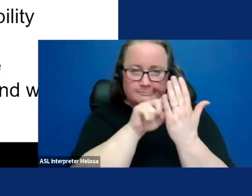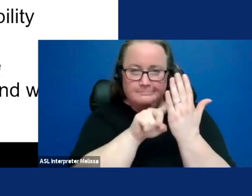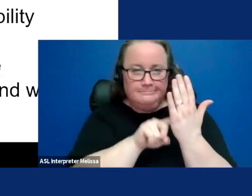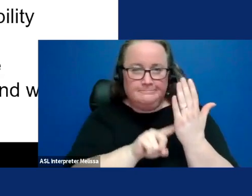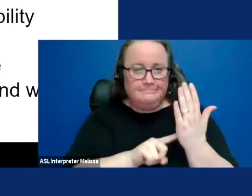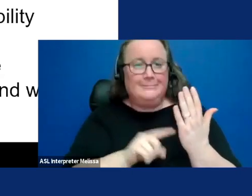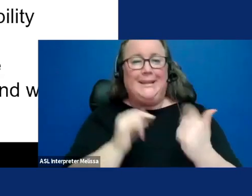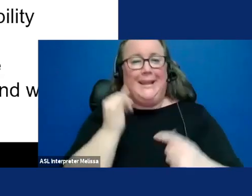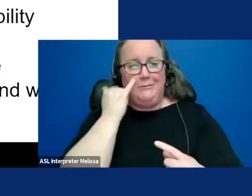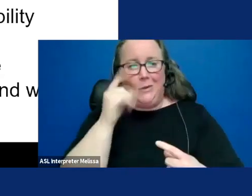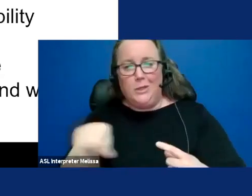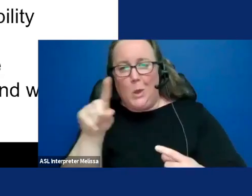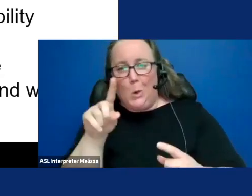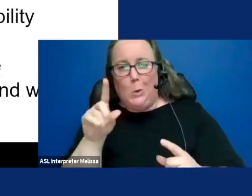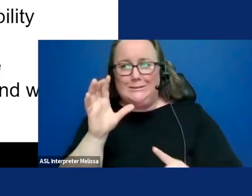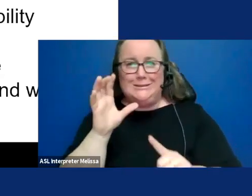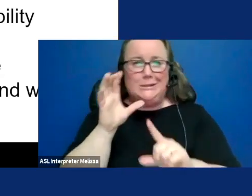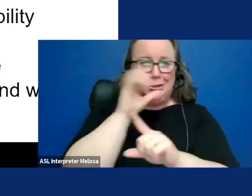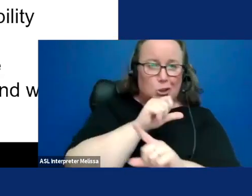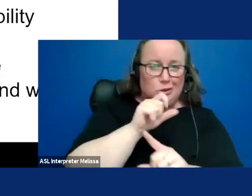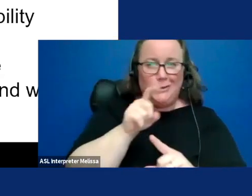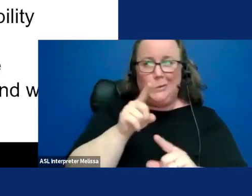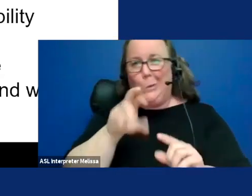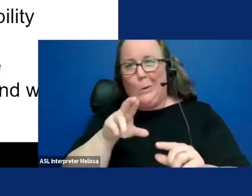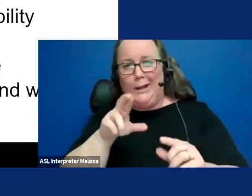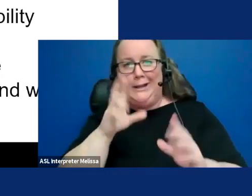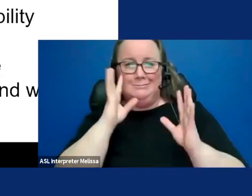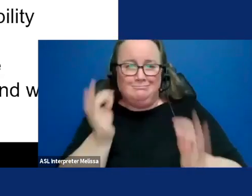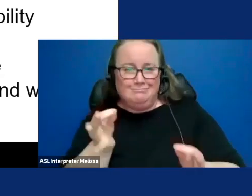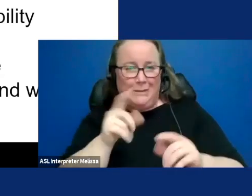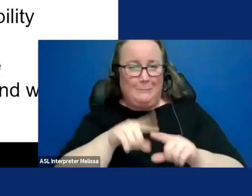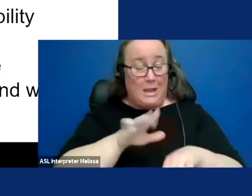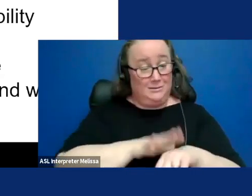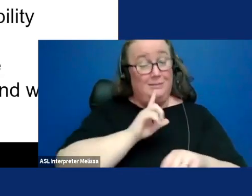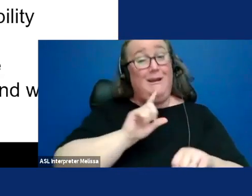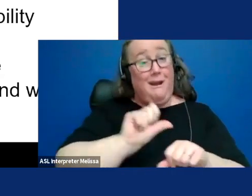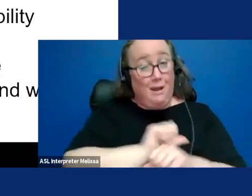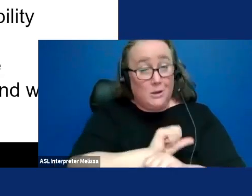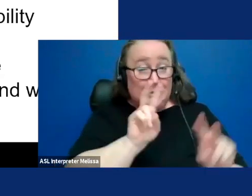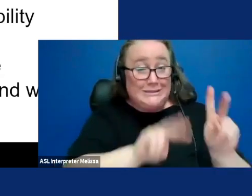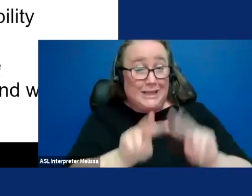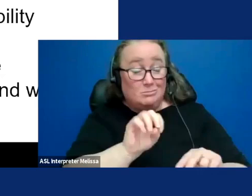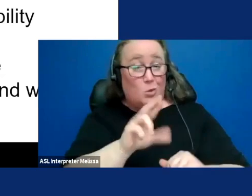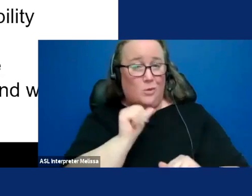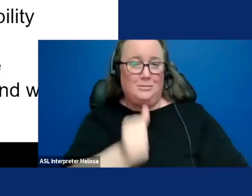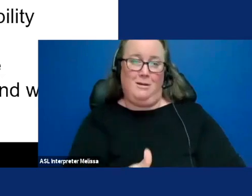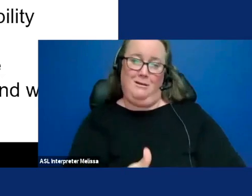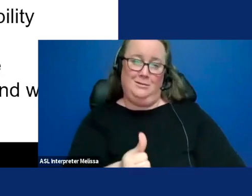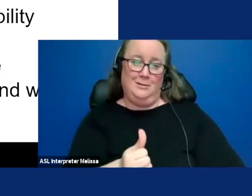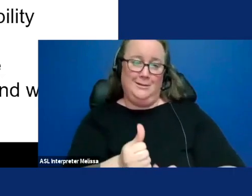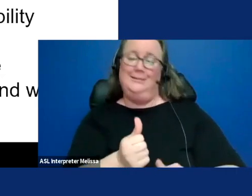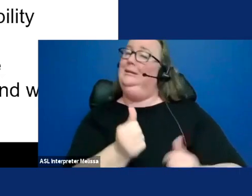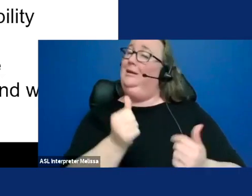making is actually based on an individualized assessment. Are they talking about all of the supports that are around the parent that could be used